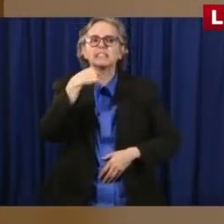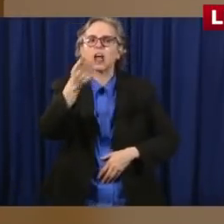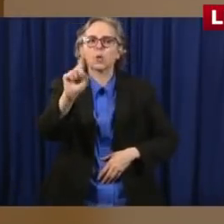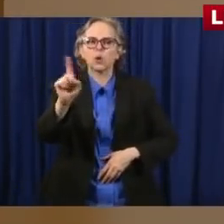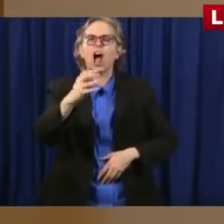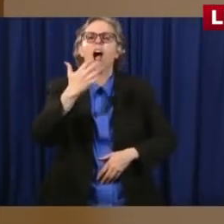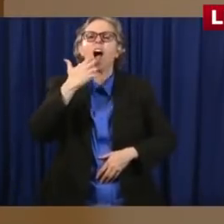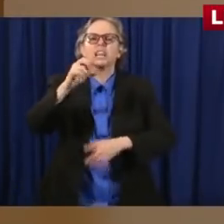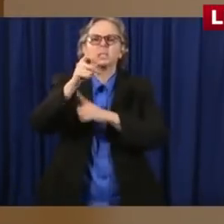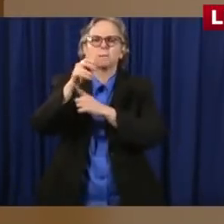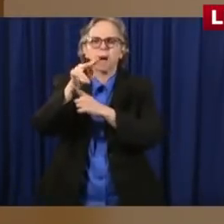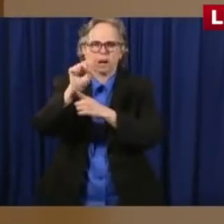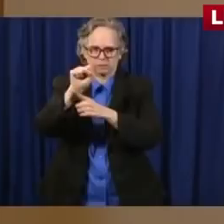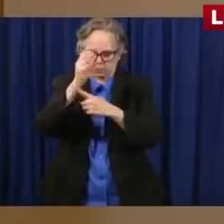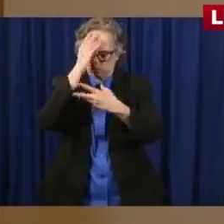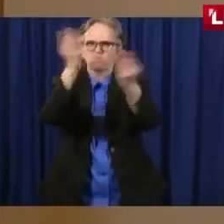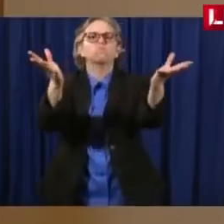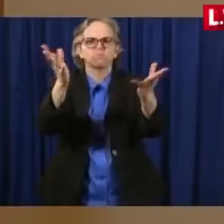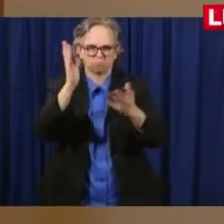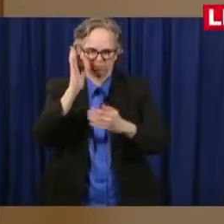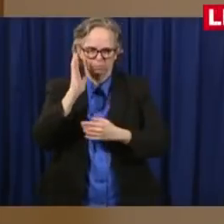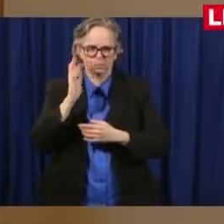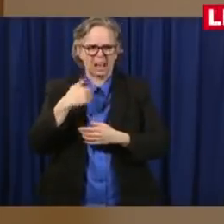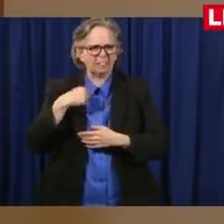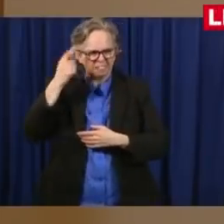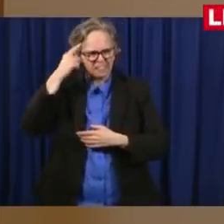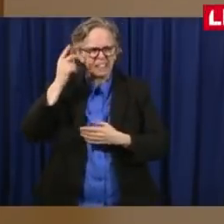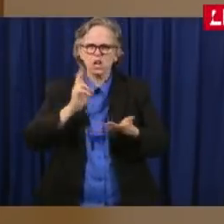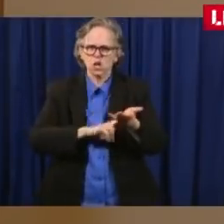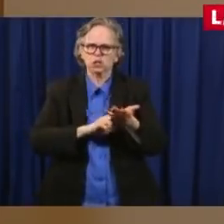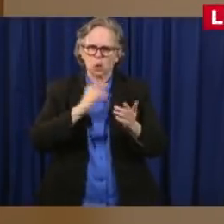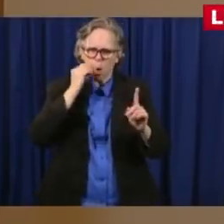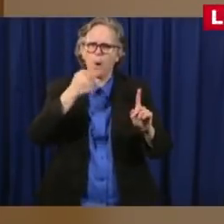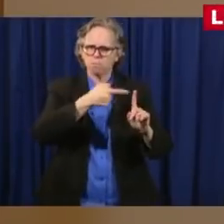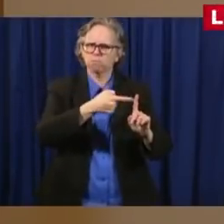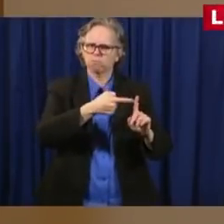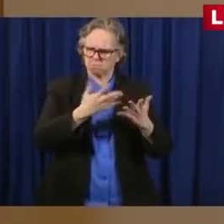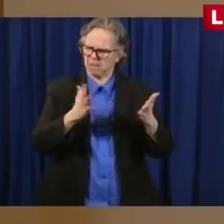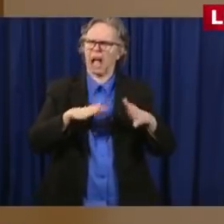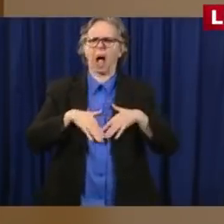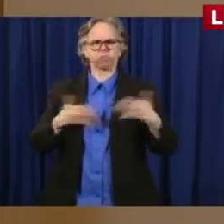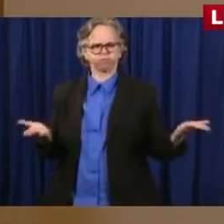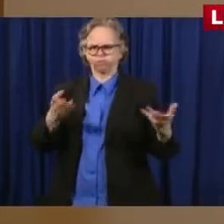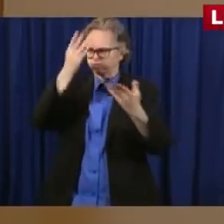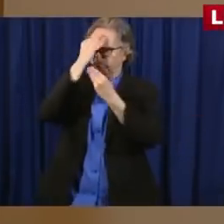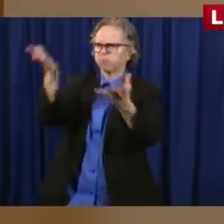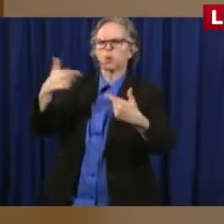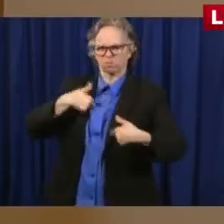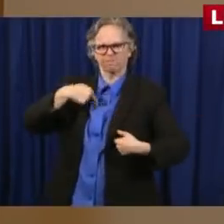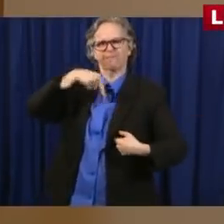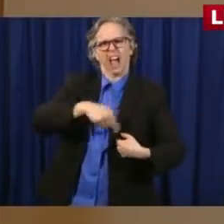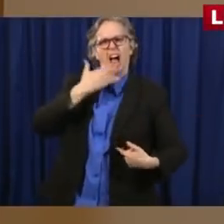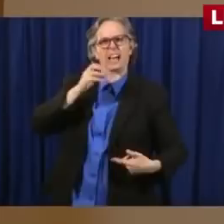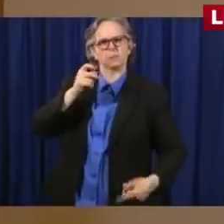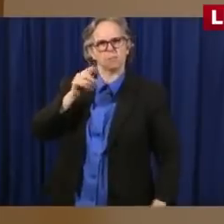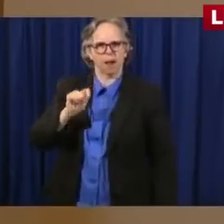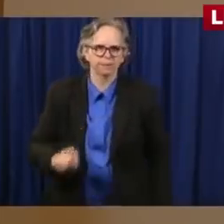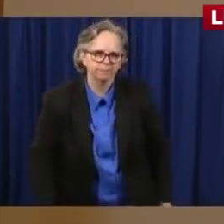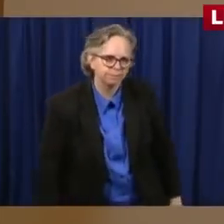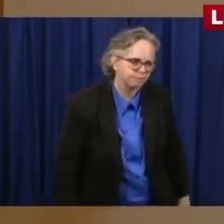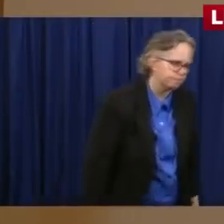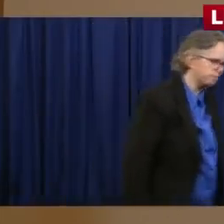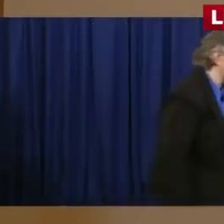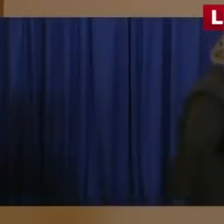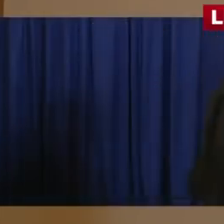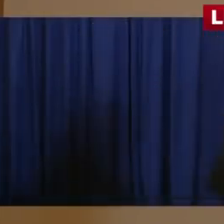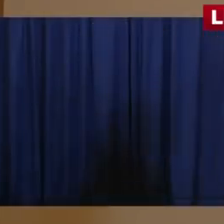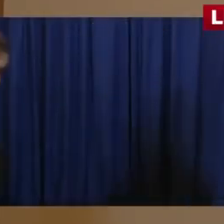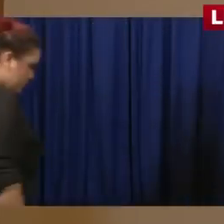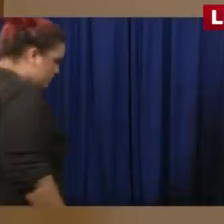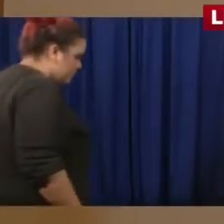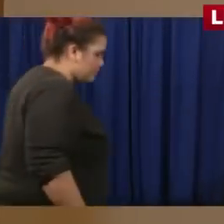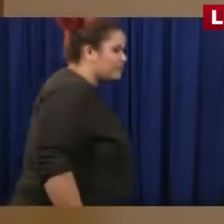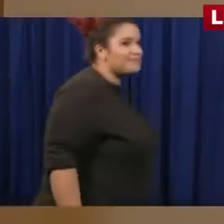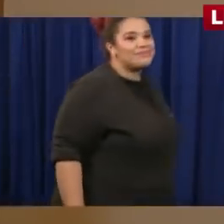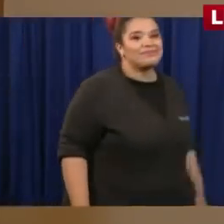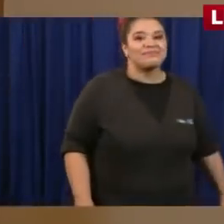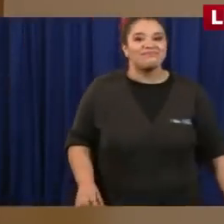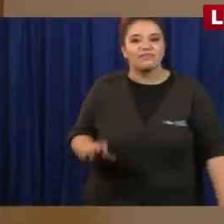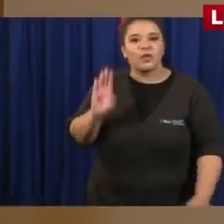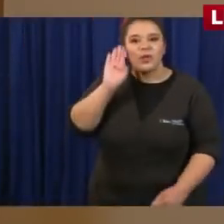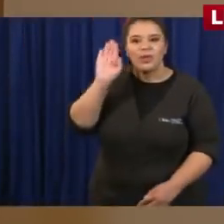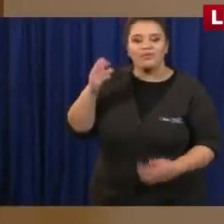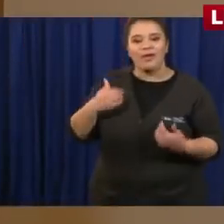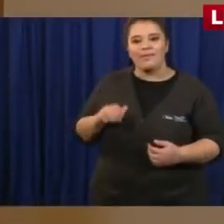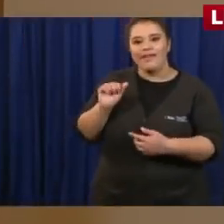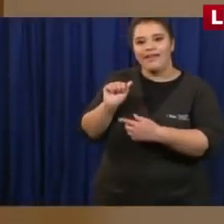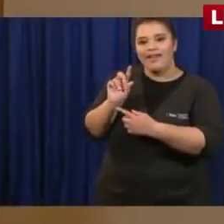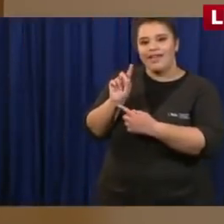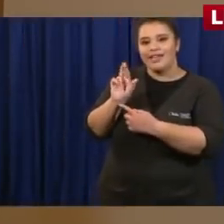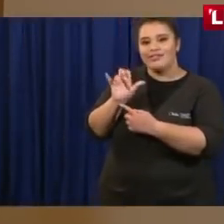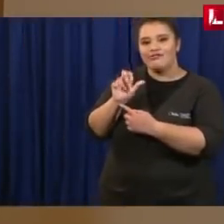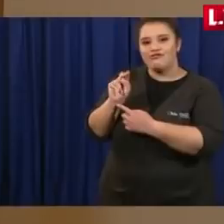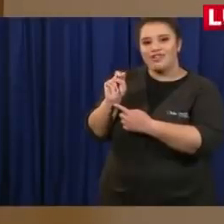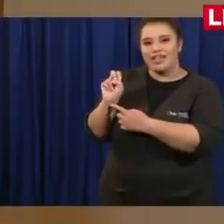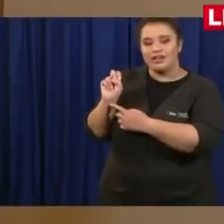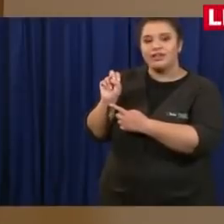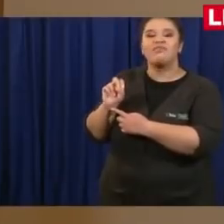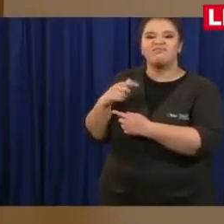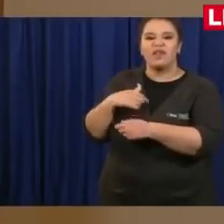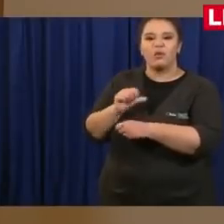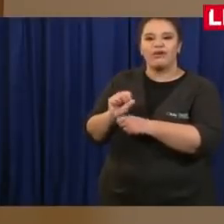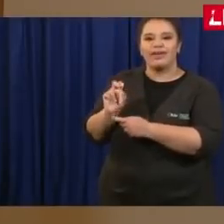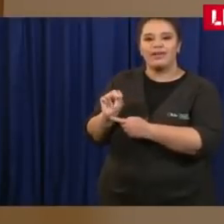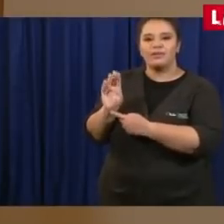THEY CAN TELL YOU WHERE SOME OF THE HOTSPOTS ARE.